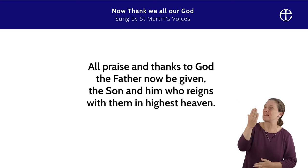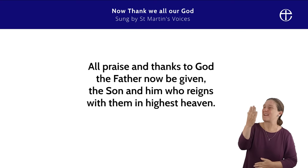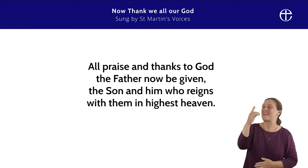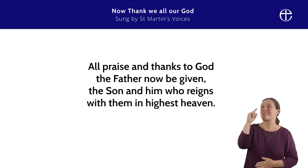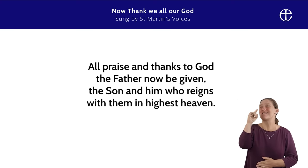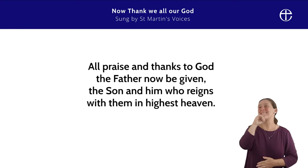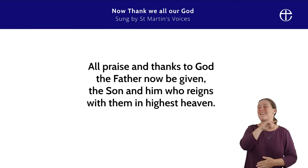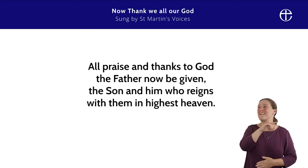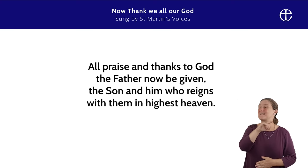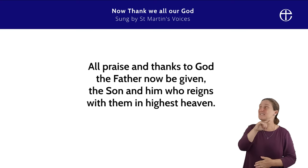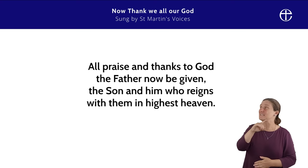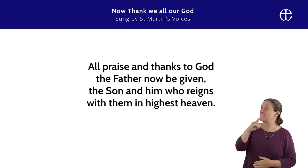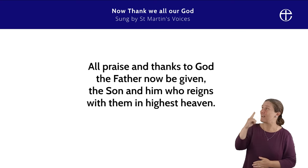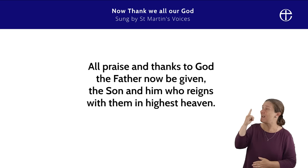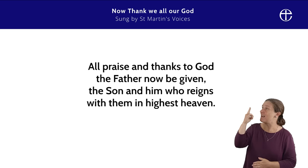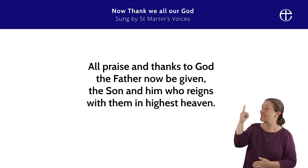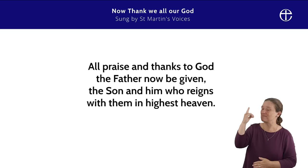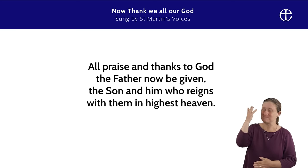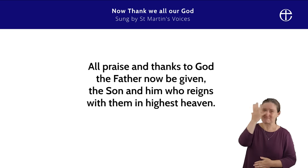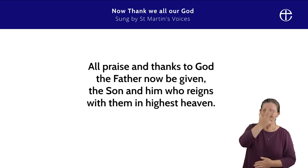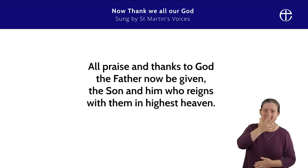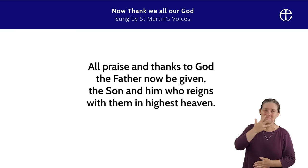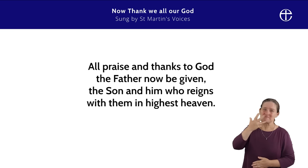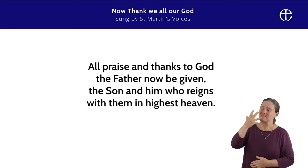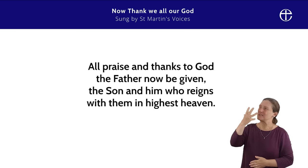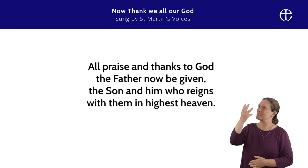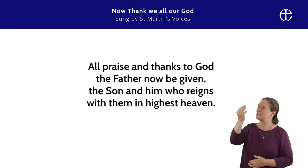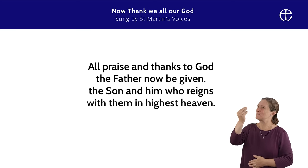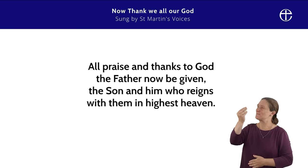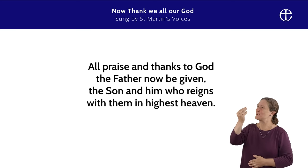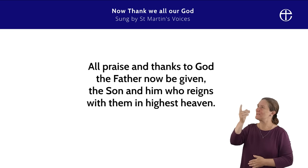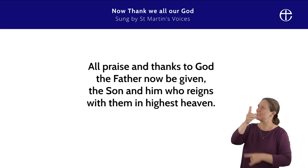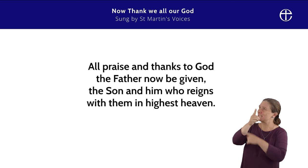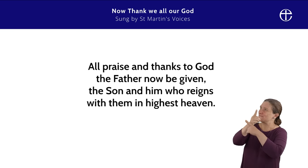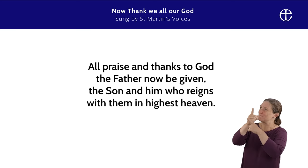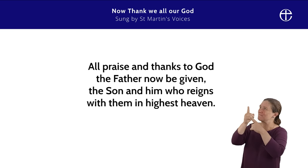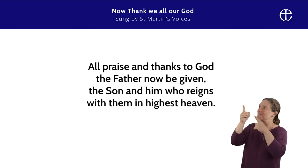The Son and him who reigns